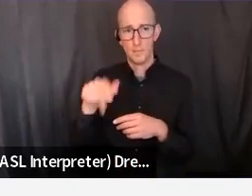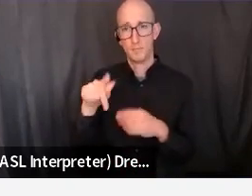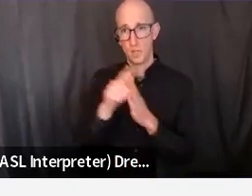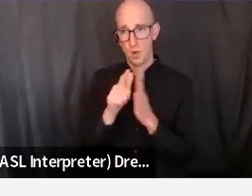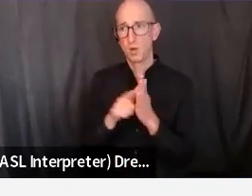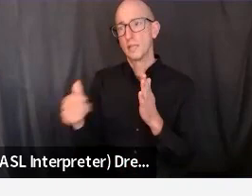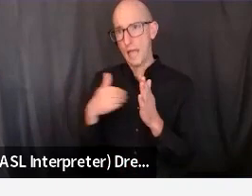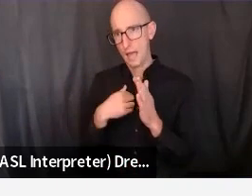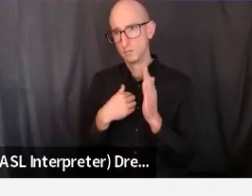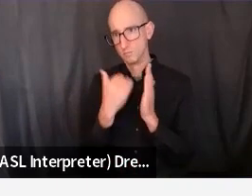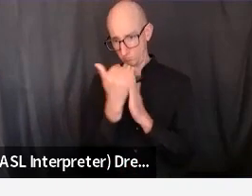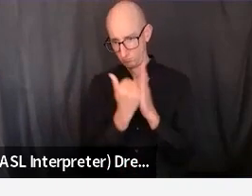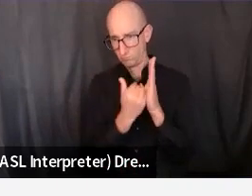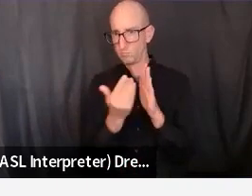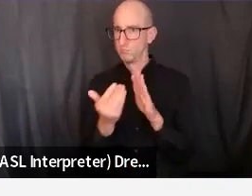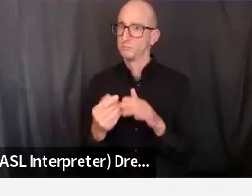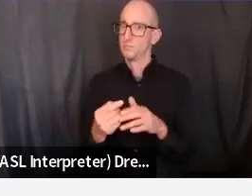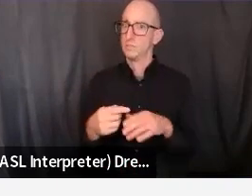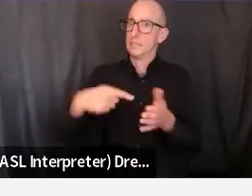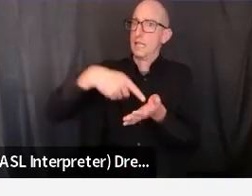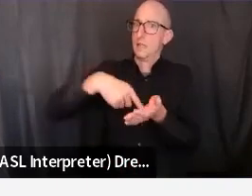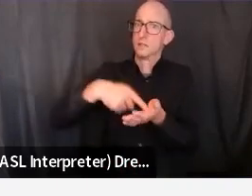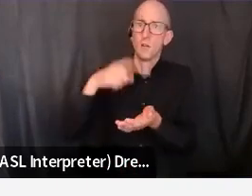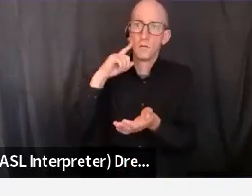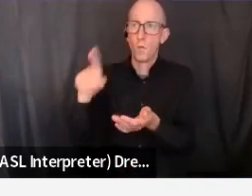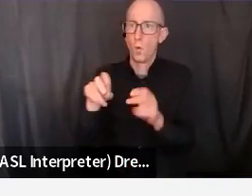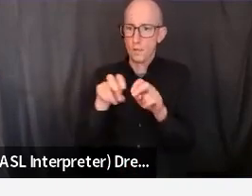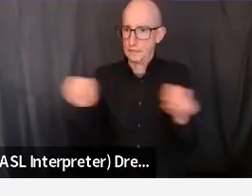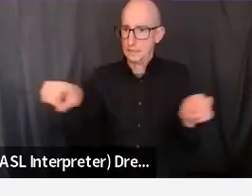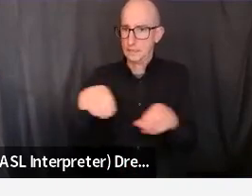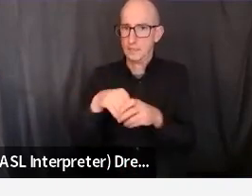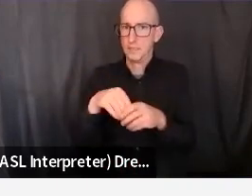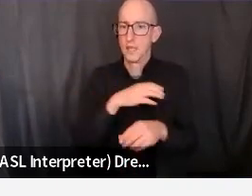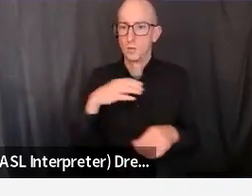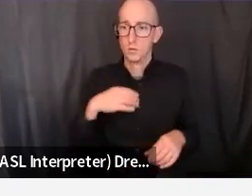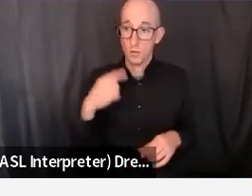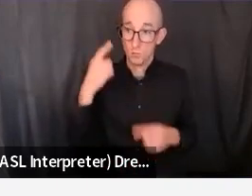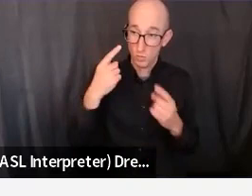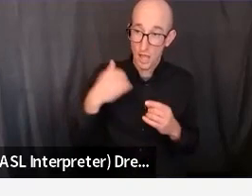Mike, Karl, Ale, Jennifer all mentioned. So this is not a surprise that community engagement and